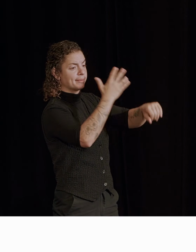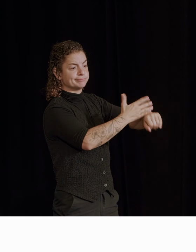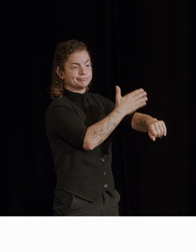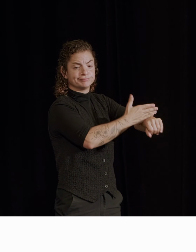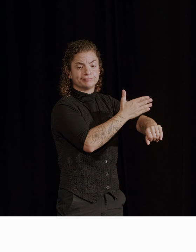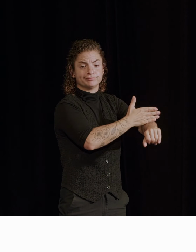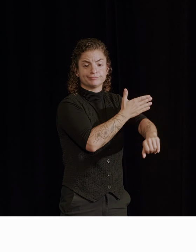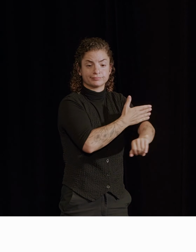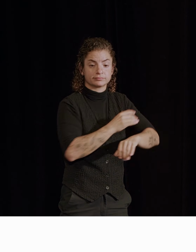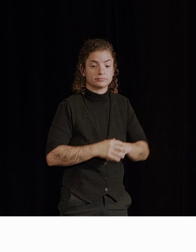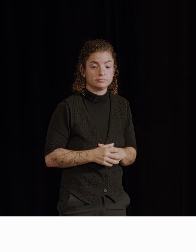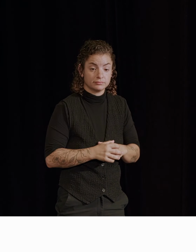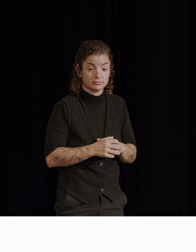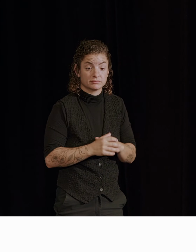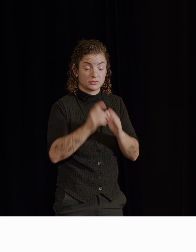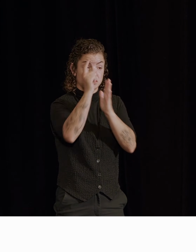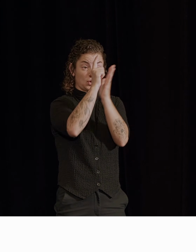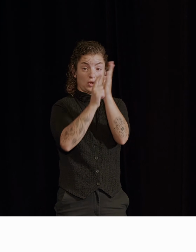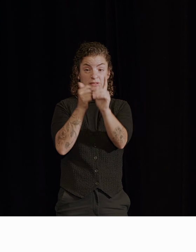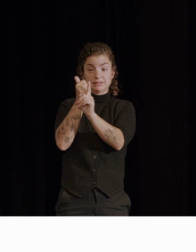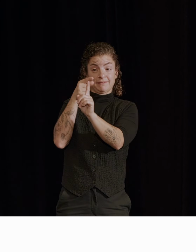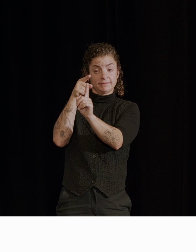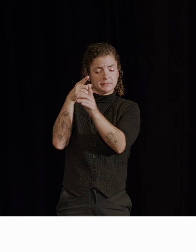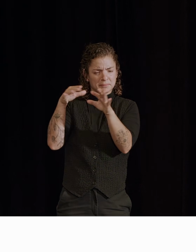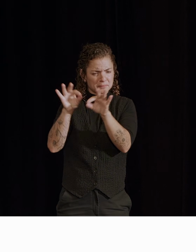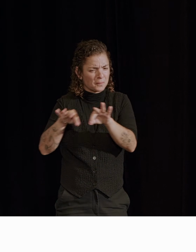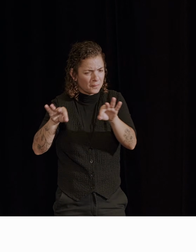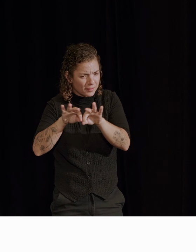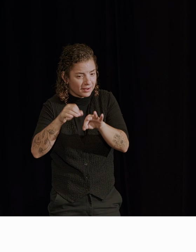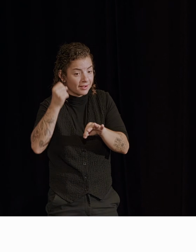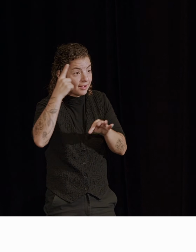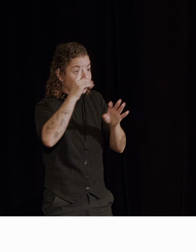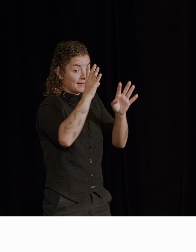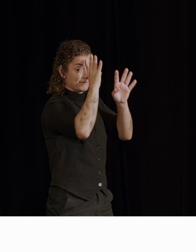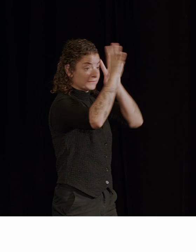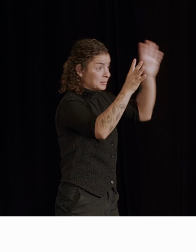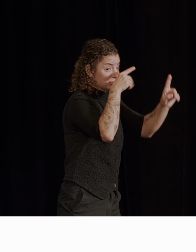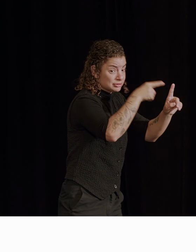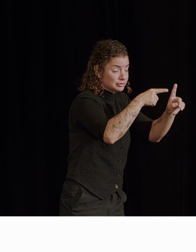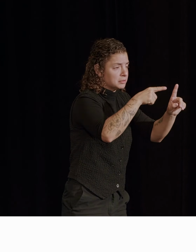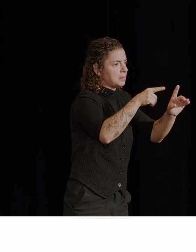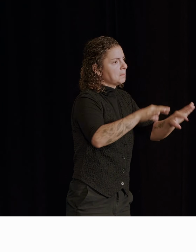innovation is a good pull. And I think it's also one that usually is an easier argument